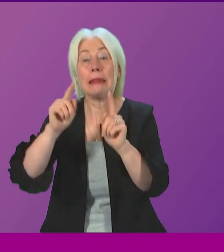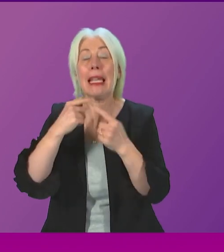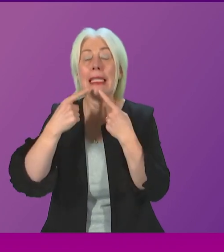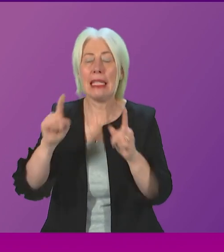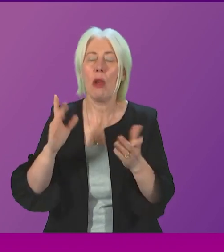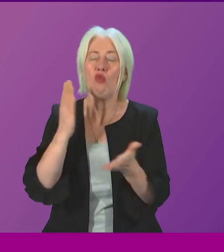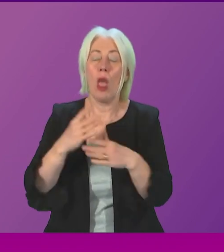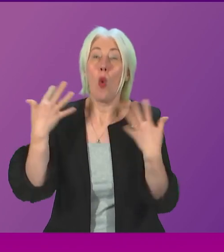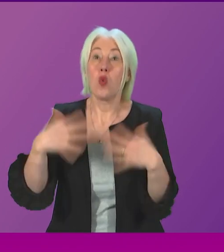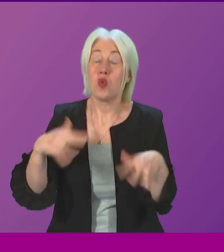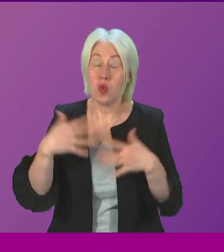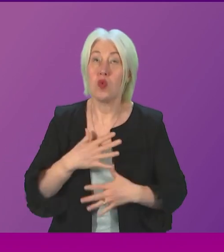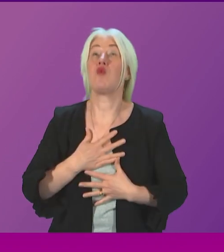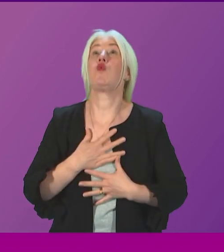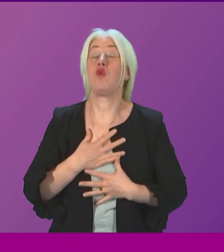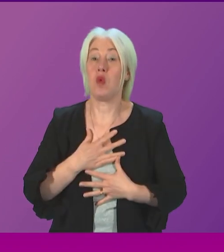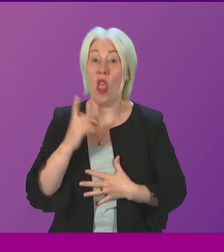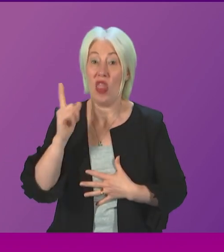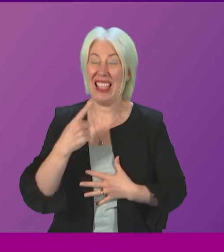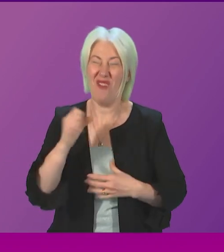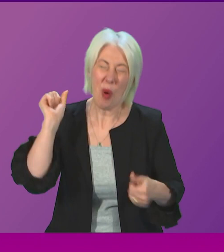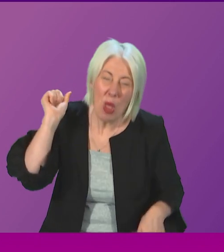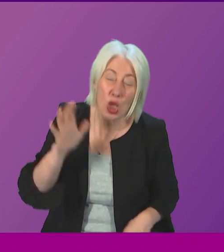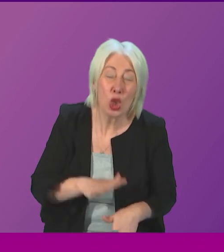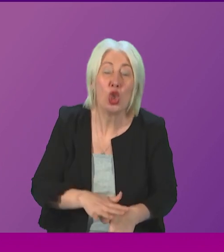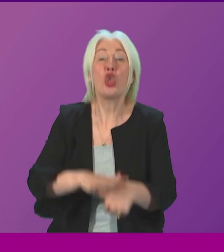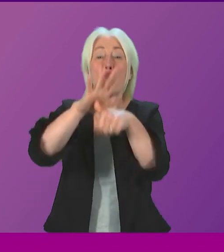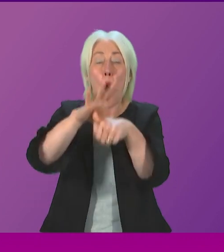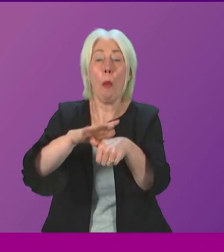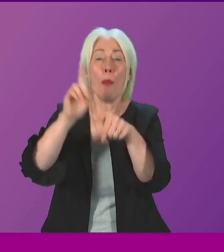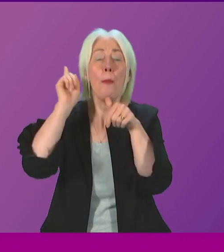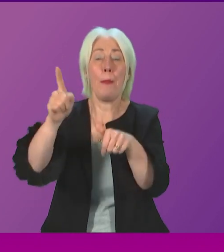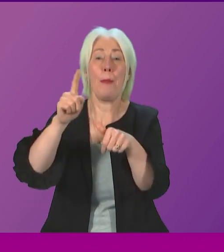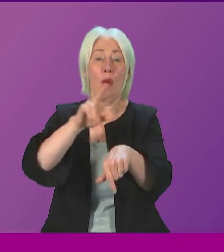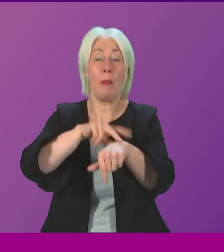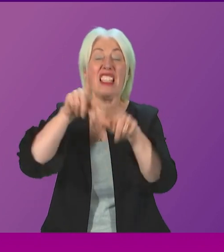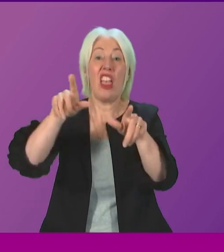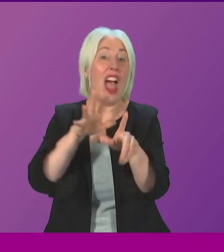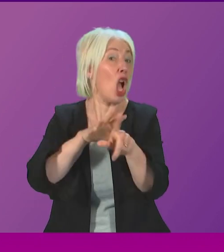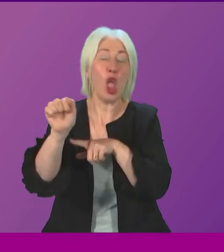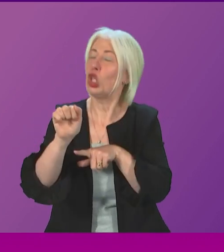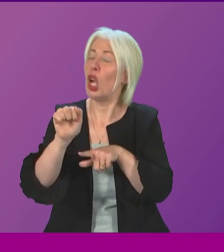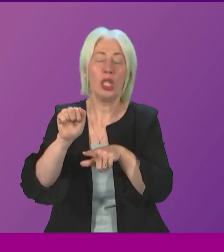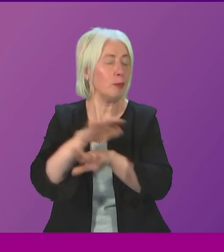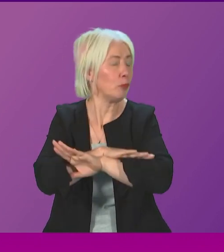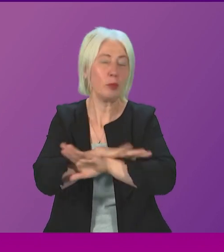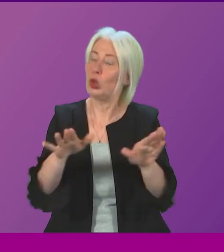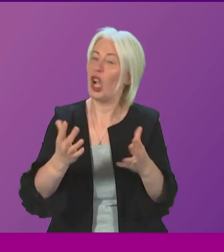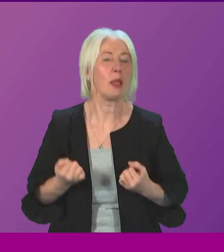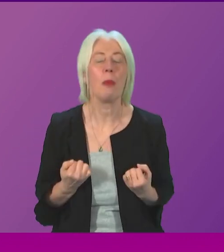It demonstrates from the very top of the organisation that that culture is simply not acceptable.